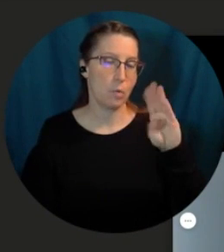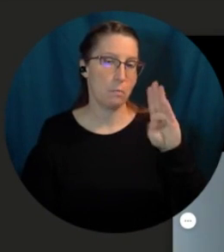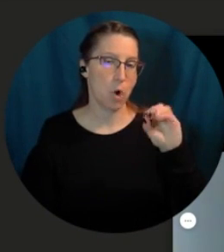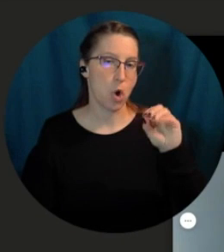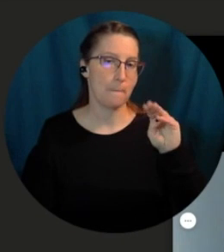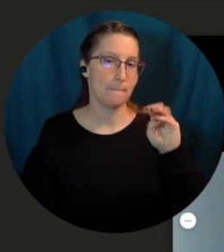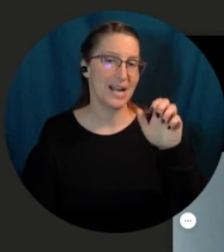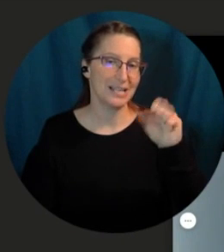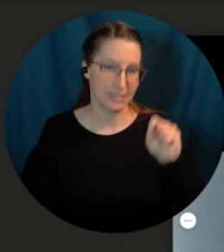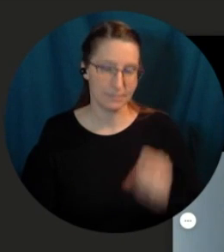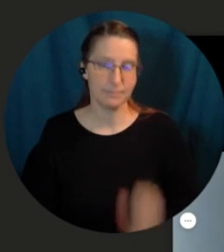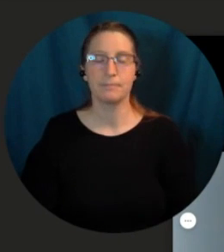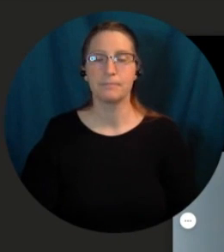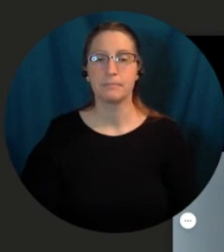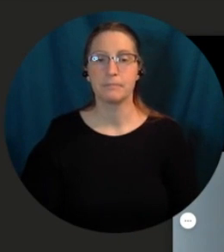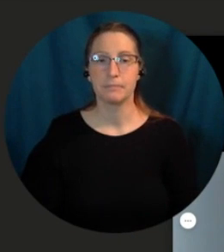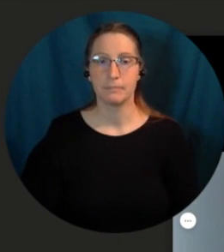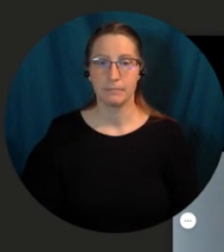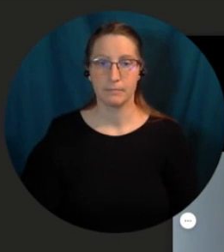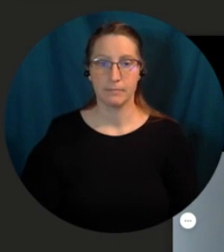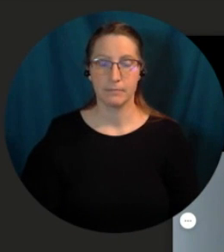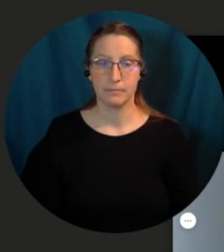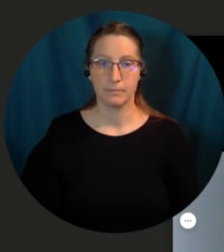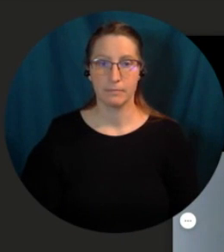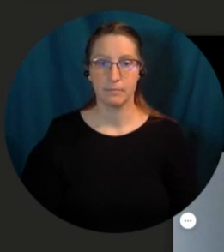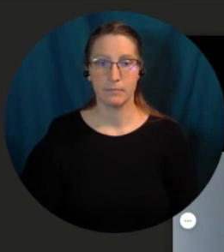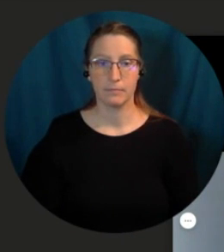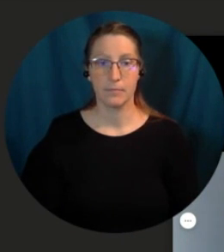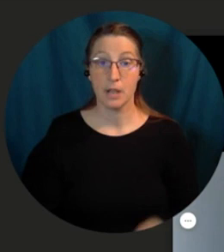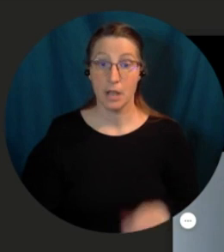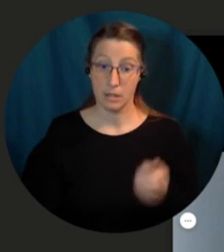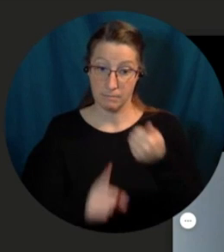Our student has made an incredible amount of progress